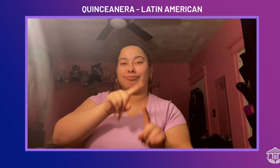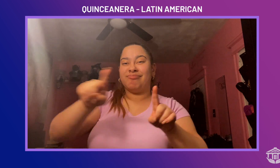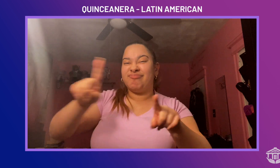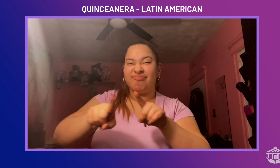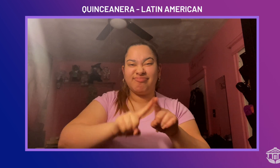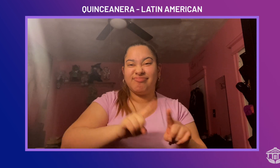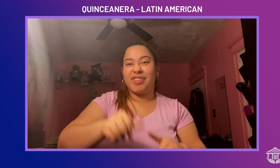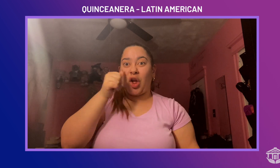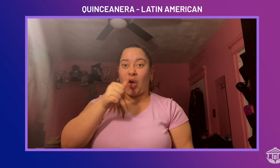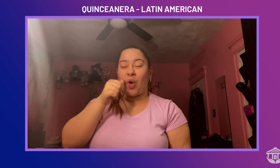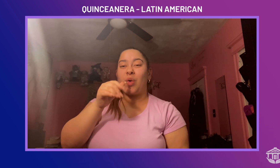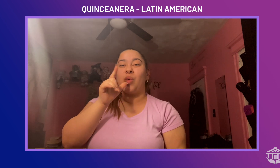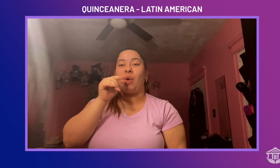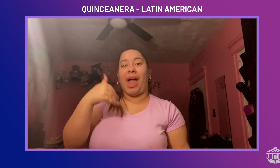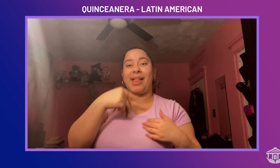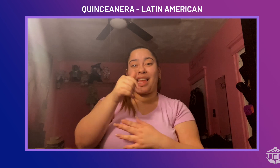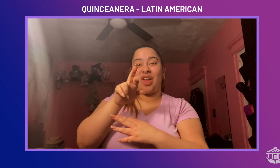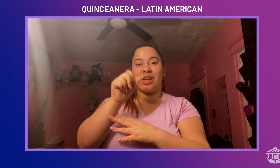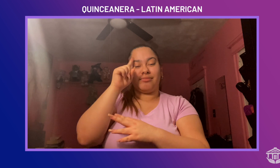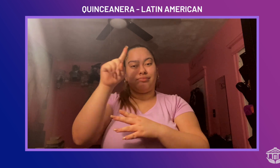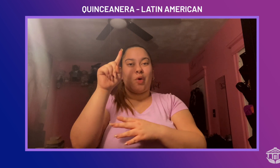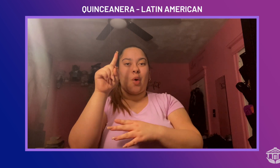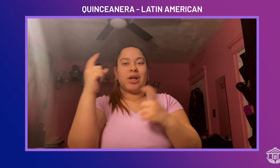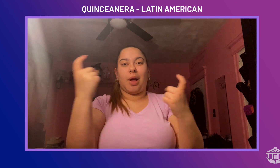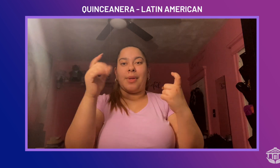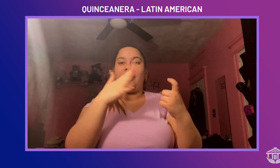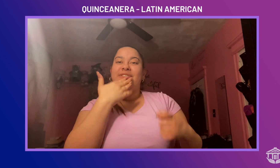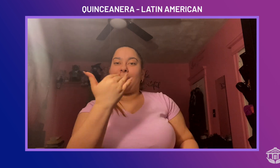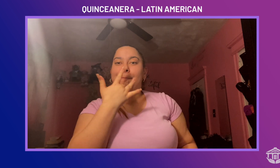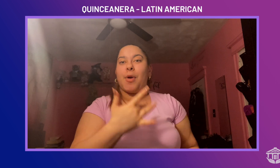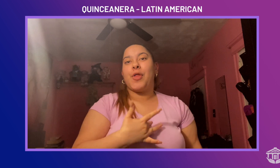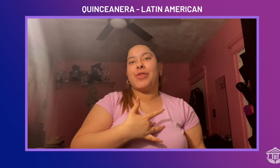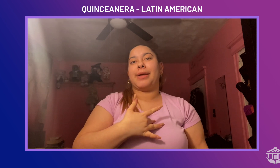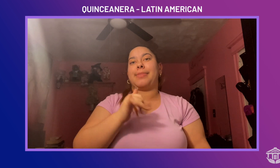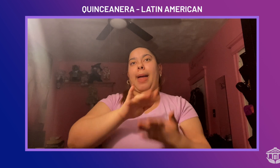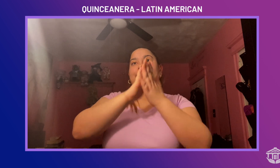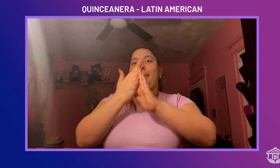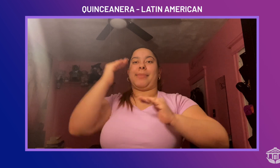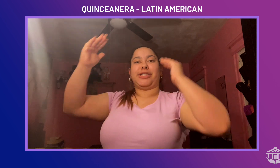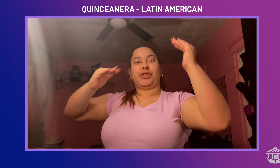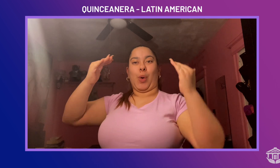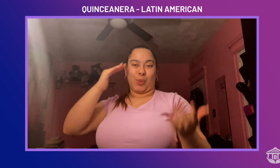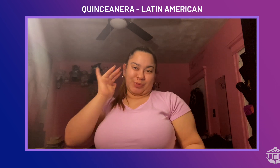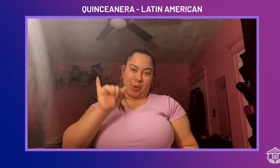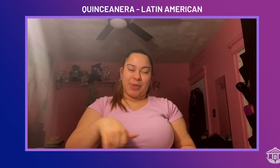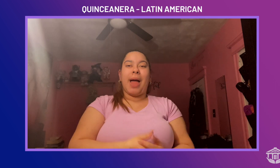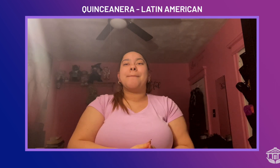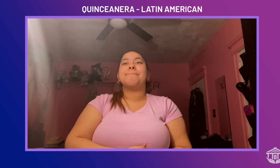Everyone who has a quinceanera follows traditions a little bit differently. Some people might attend church before going to their party,